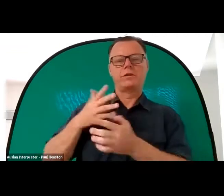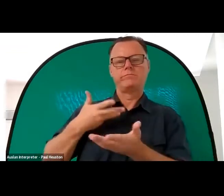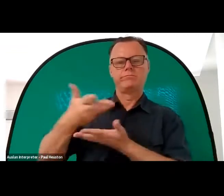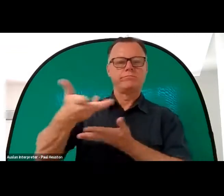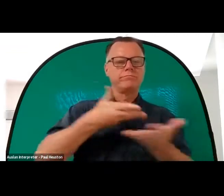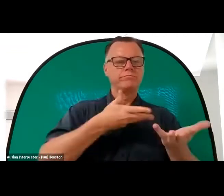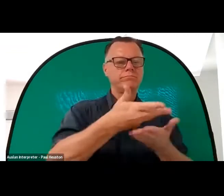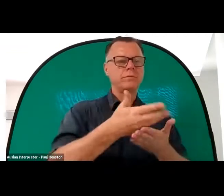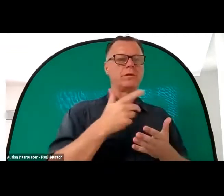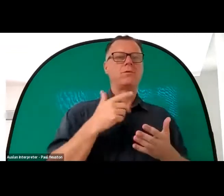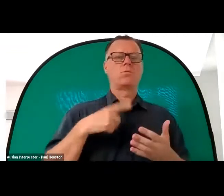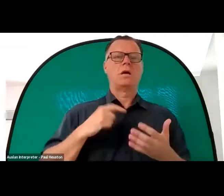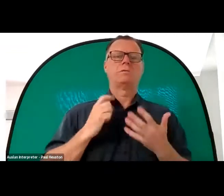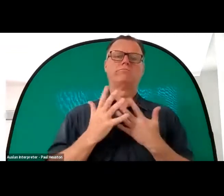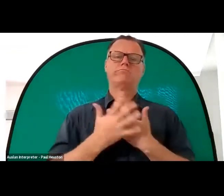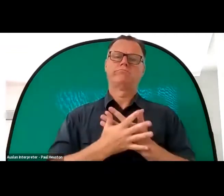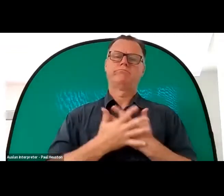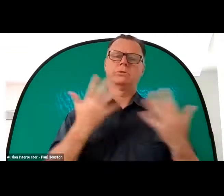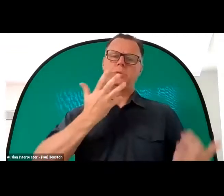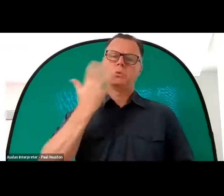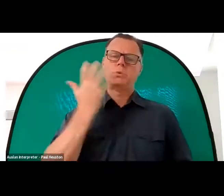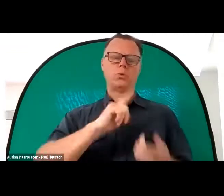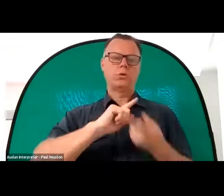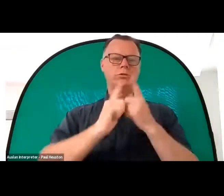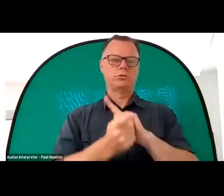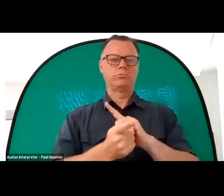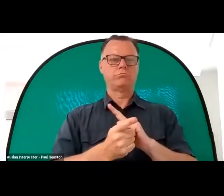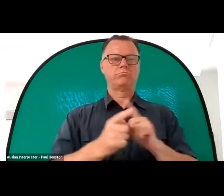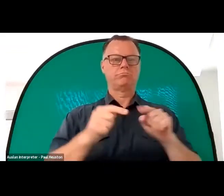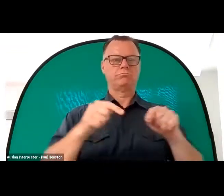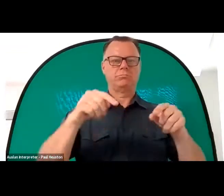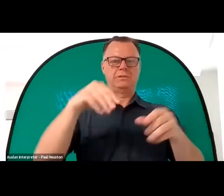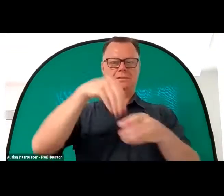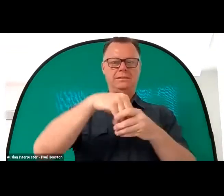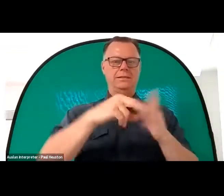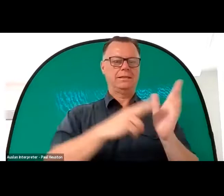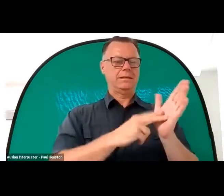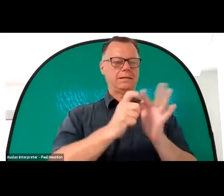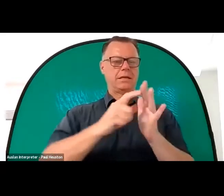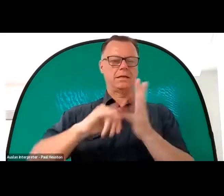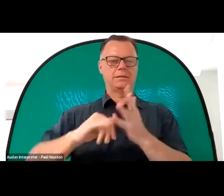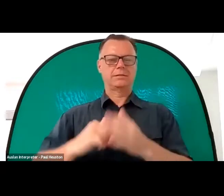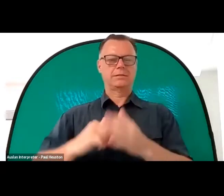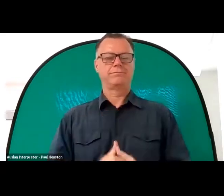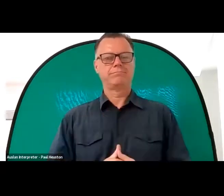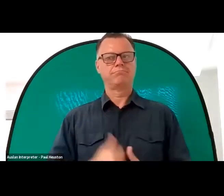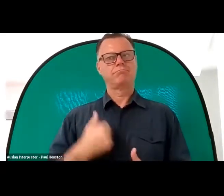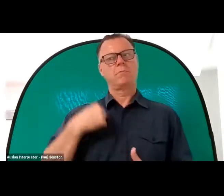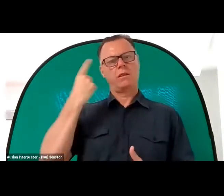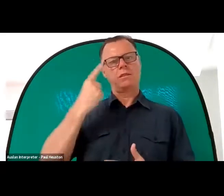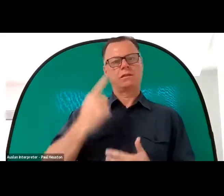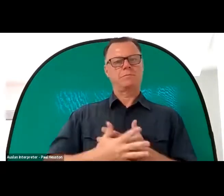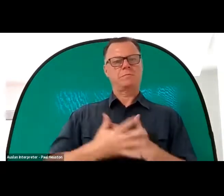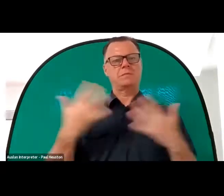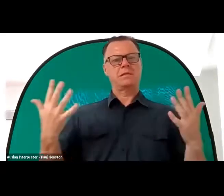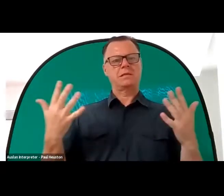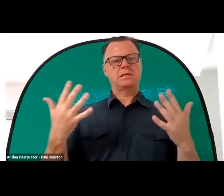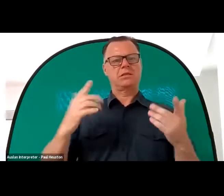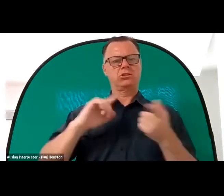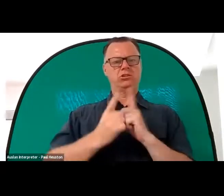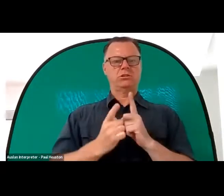to you. The NDIS has put out some consultation papers about some very huge changes that are going to happen to